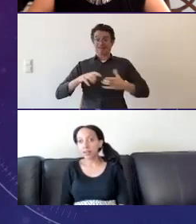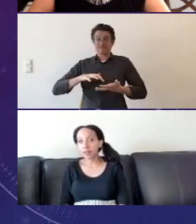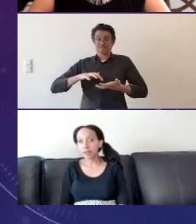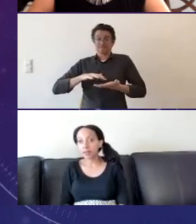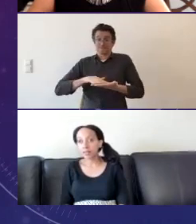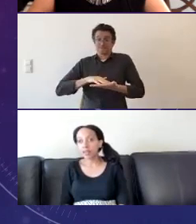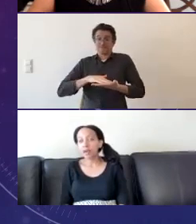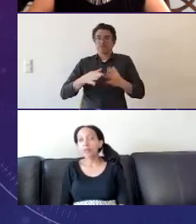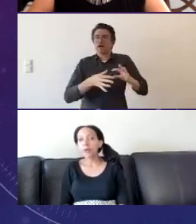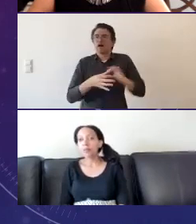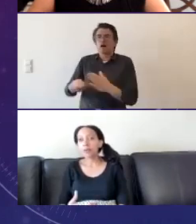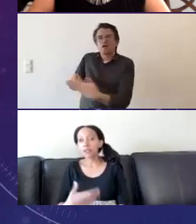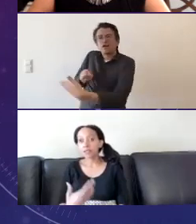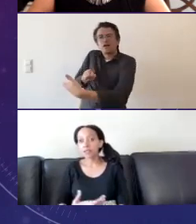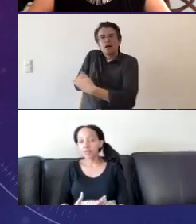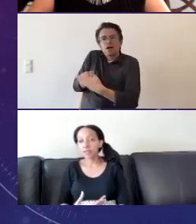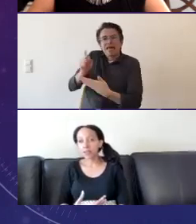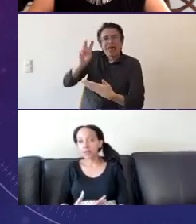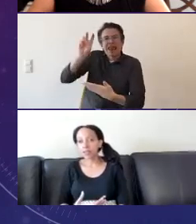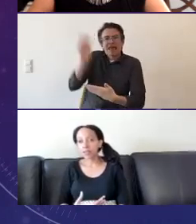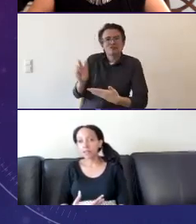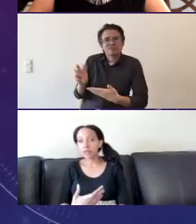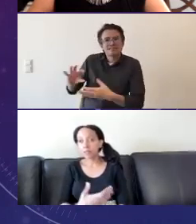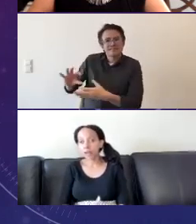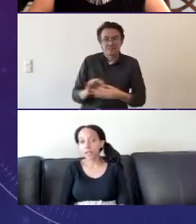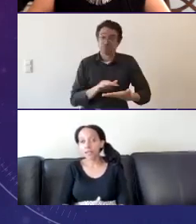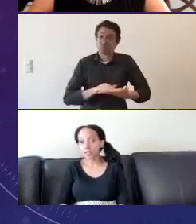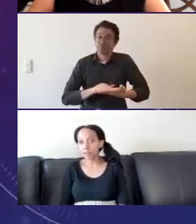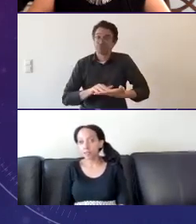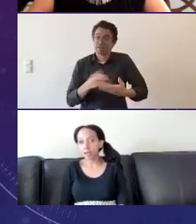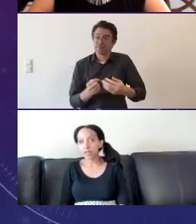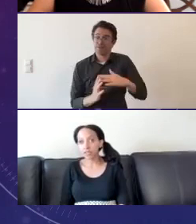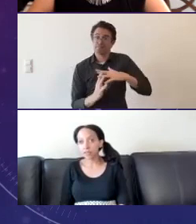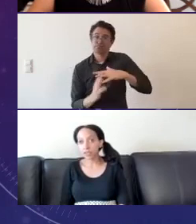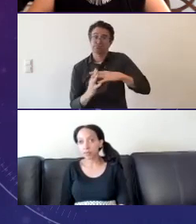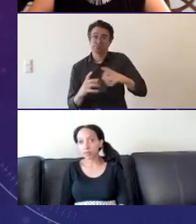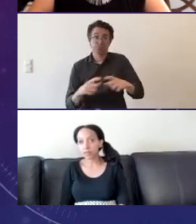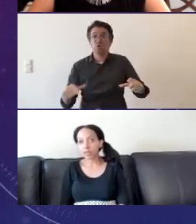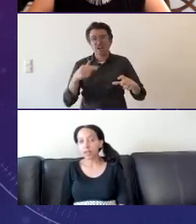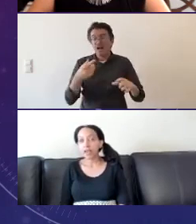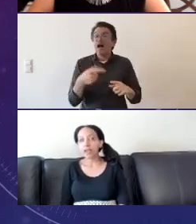world will purchase these devices were blind and deafblind individuals in the